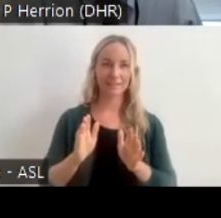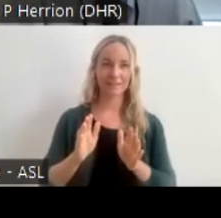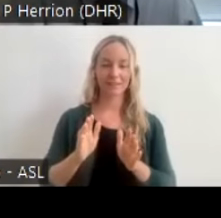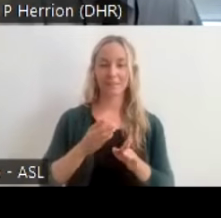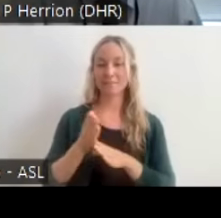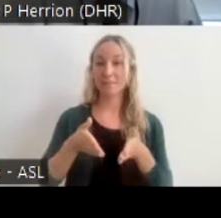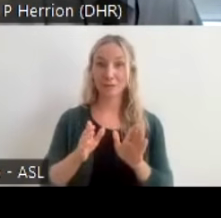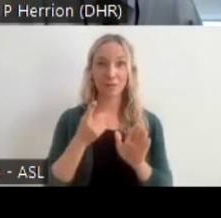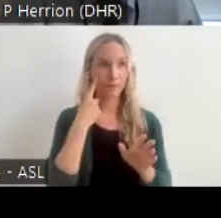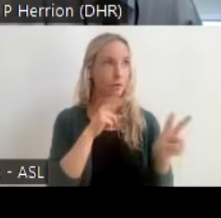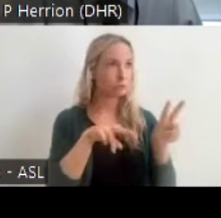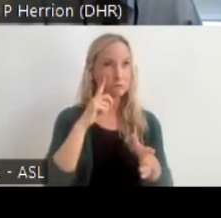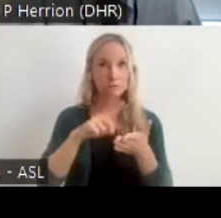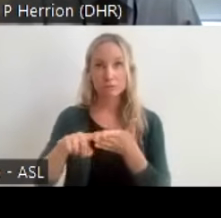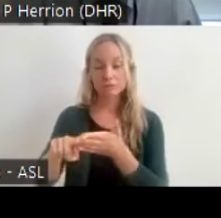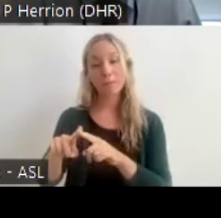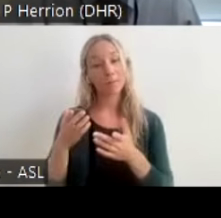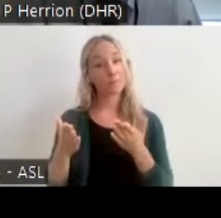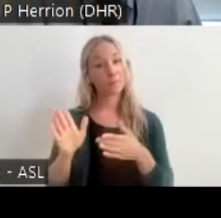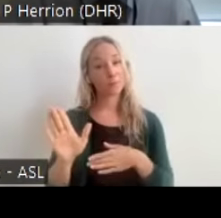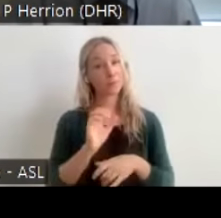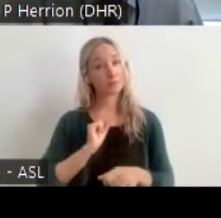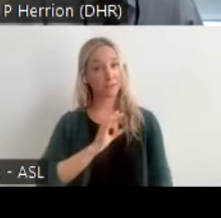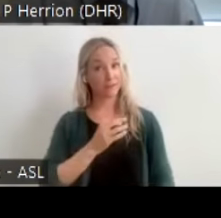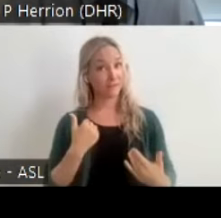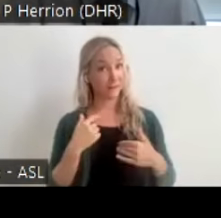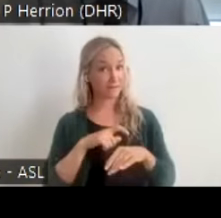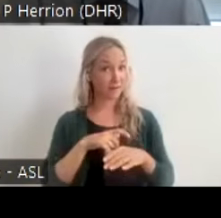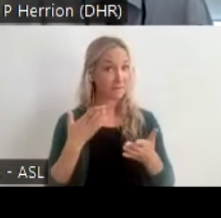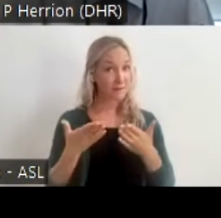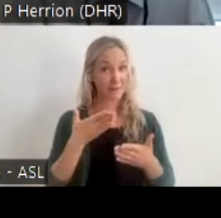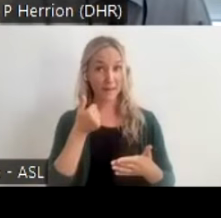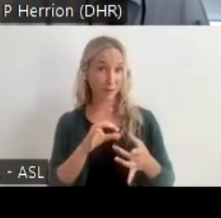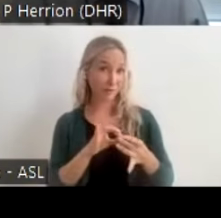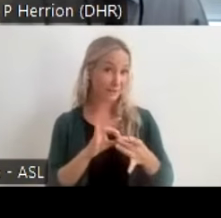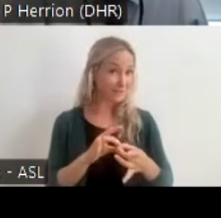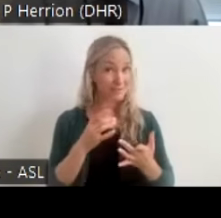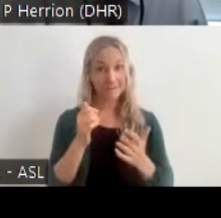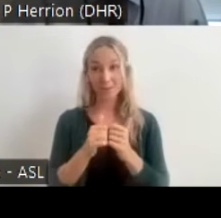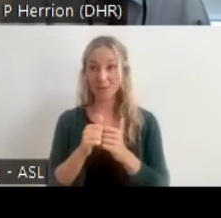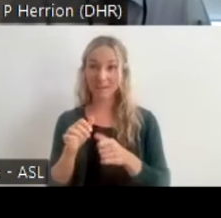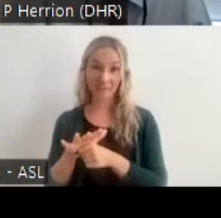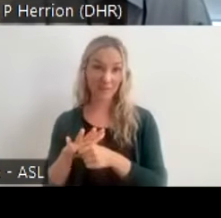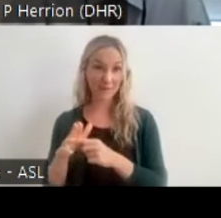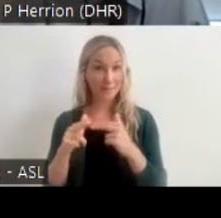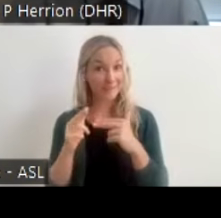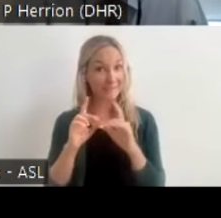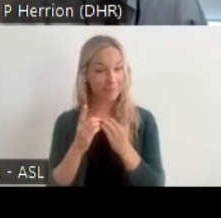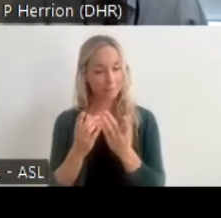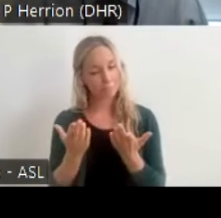buildings departments or local chambers of commerce, Quite honestly, the businesses that got it were the ones that